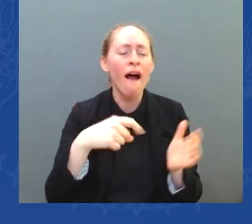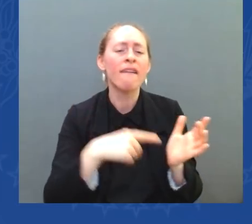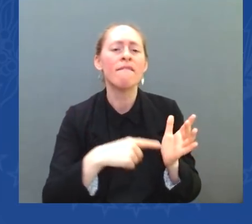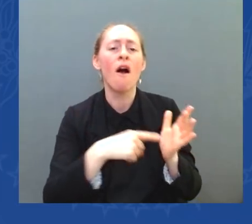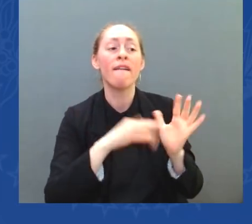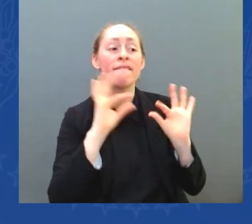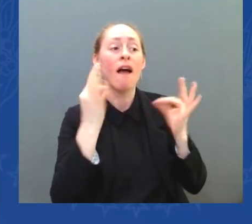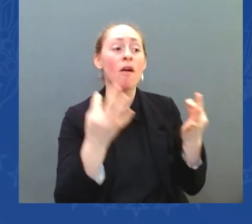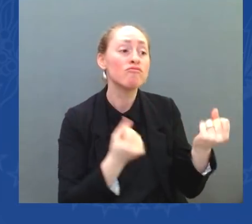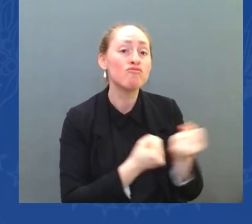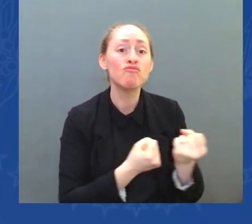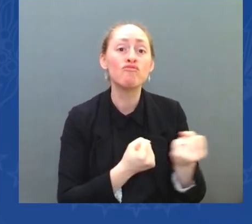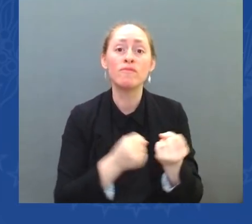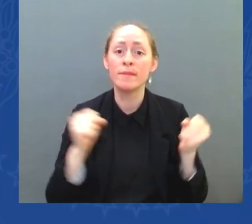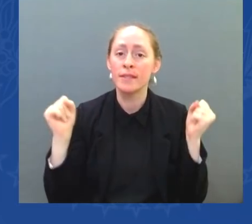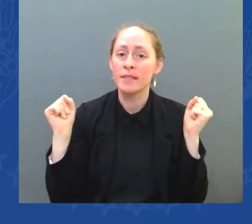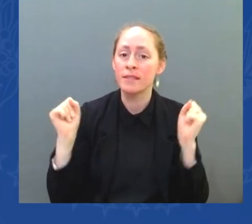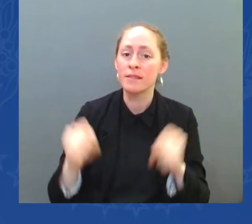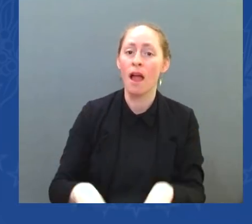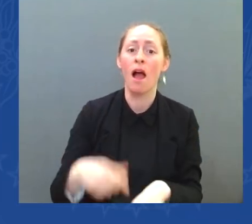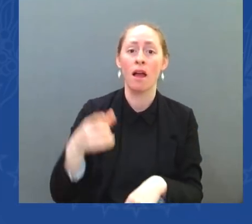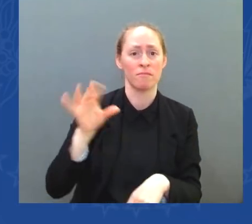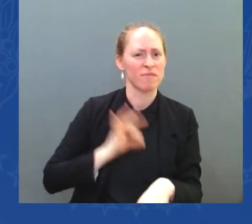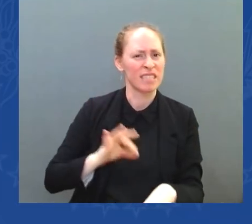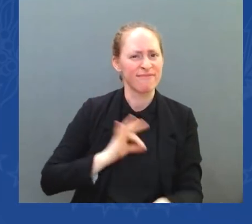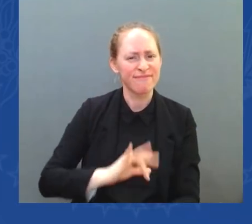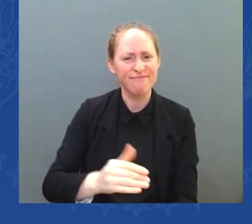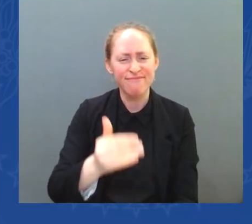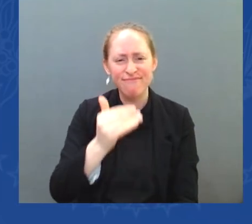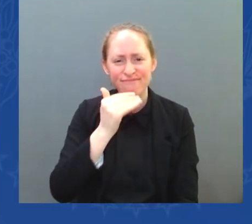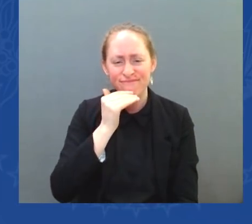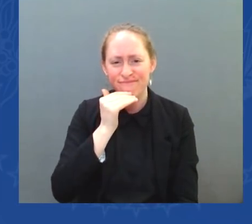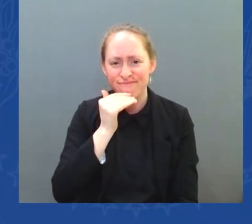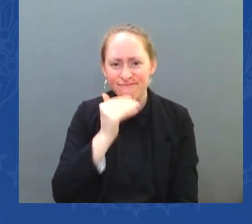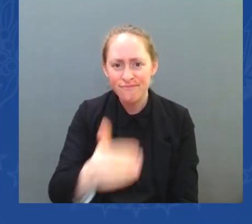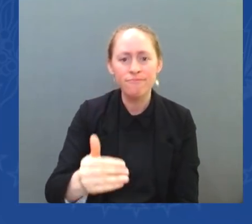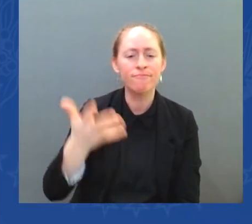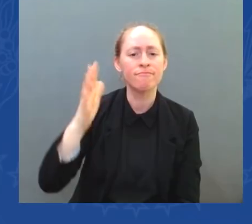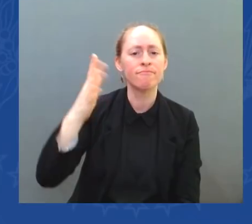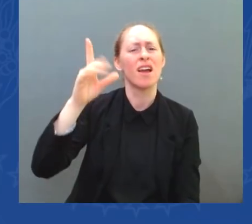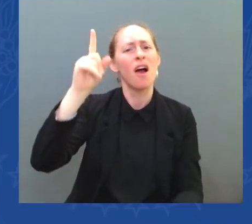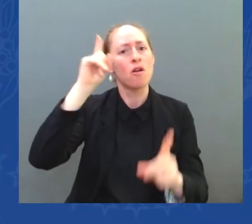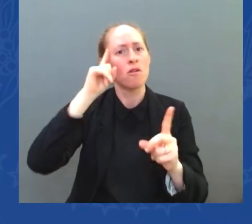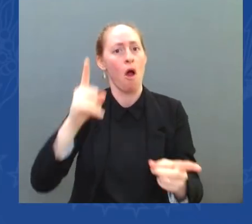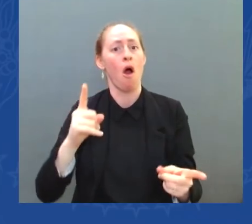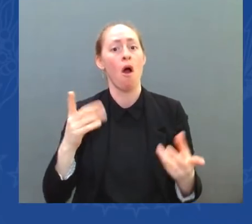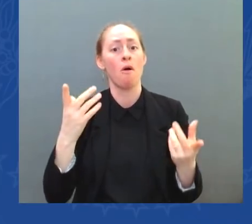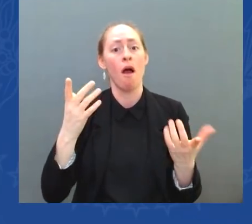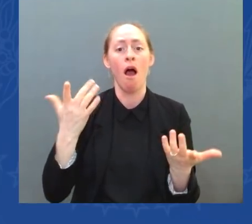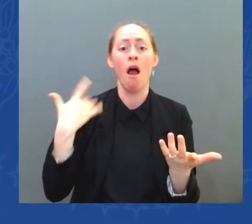By adding this fuel to our gasoline --